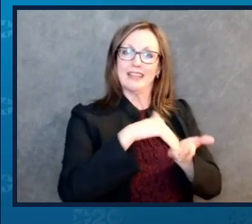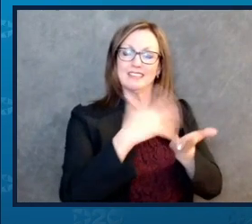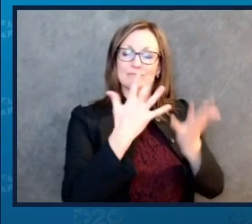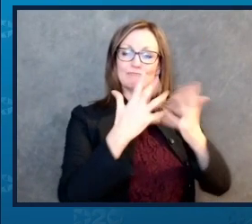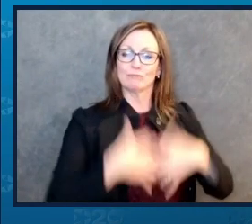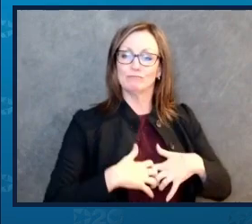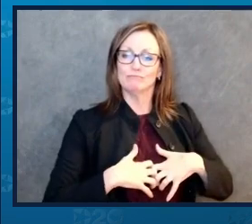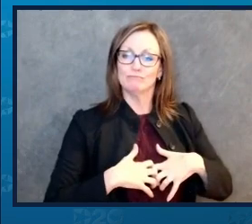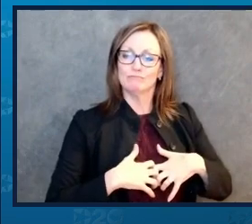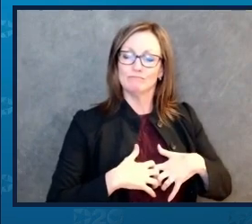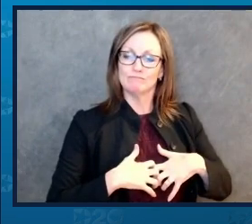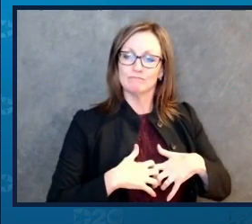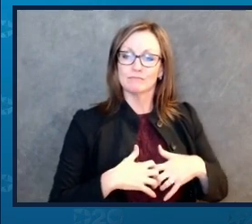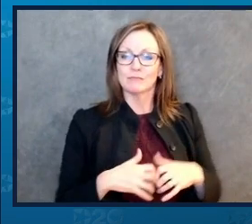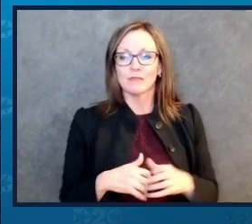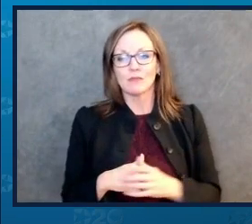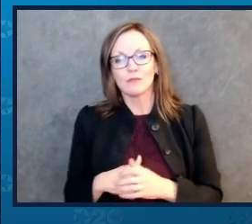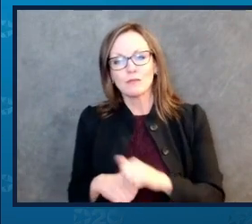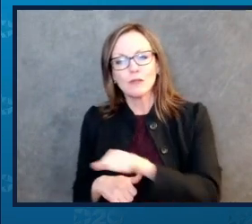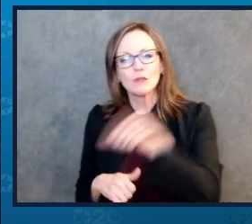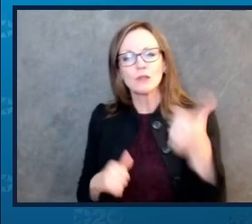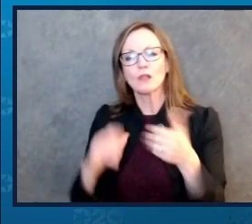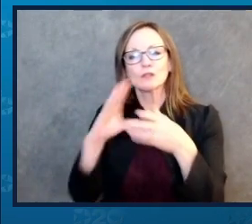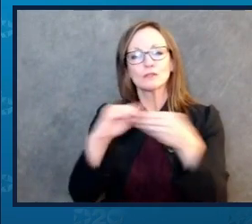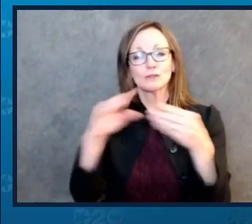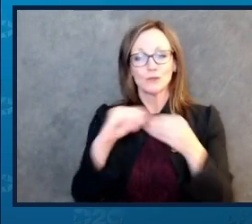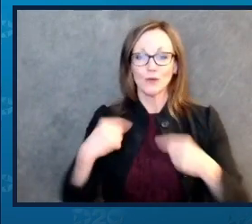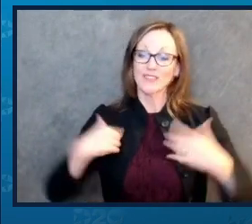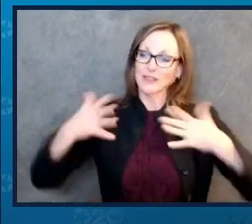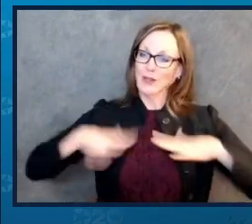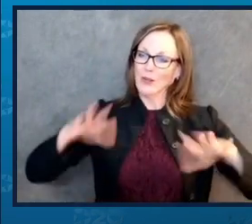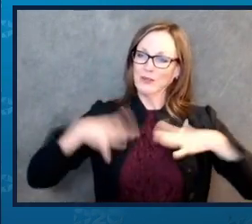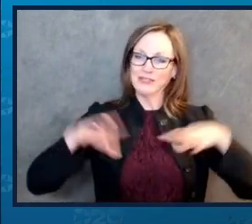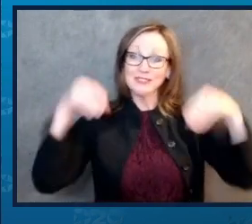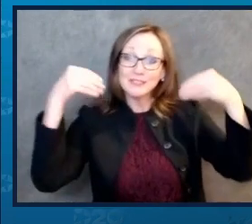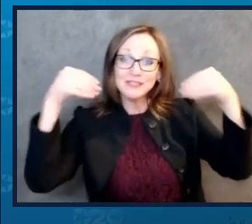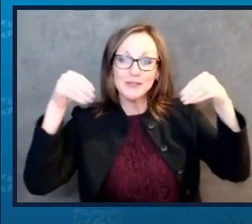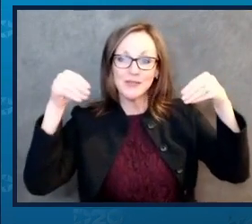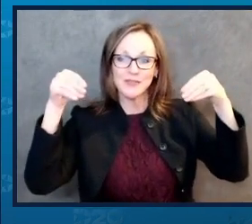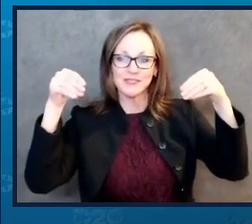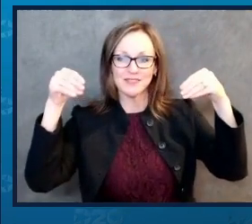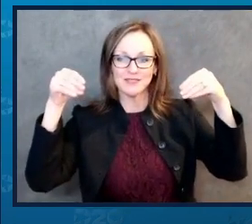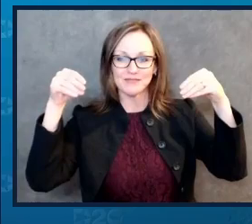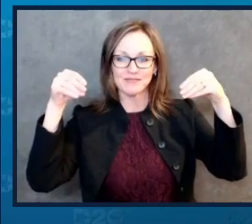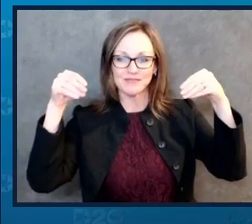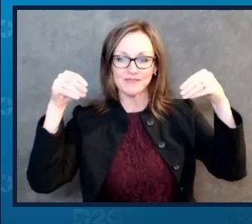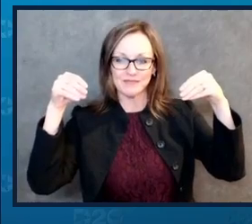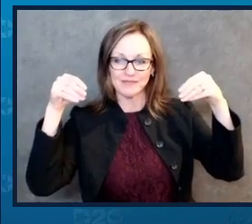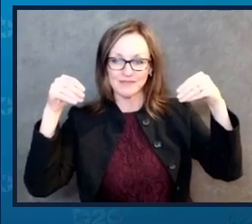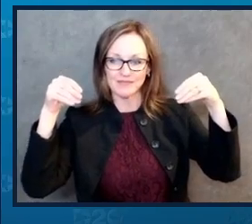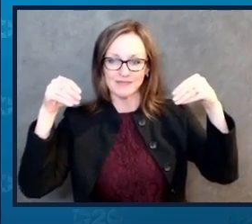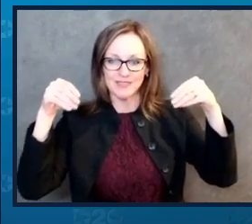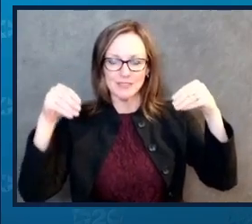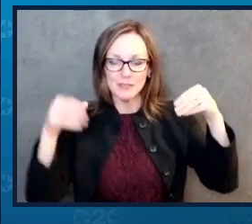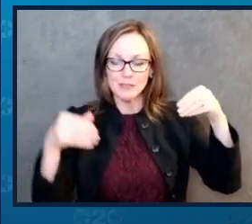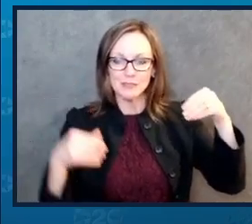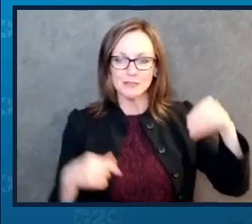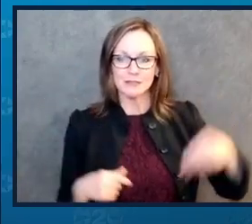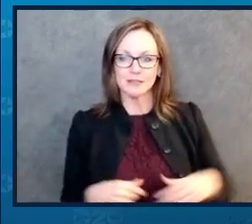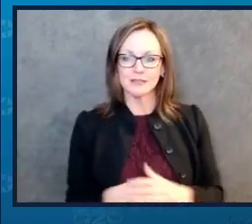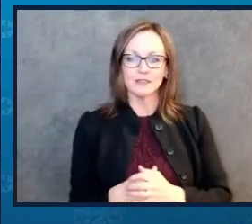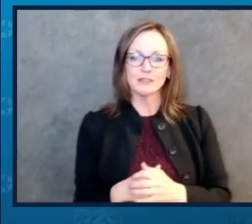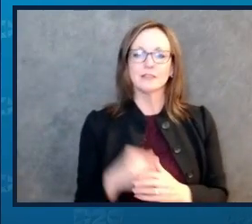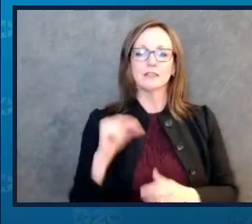STORE, AND THEN COVID HIT.